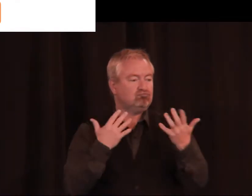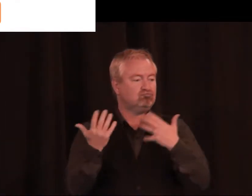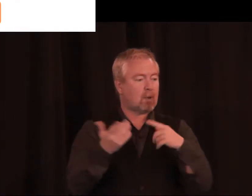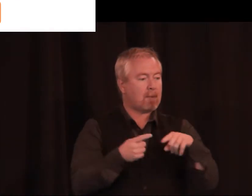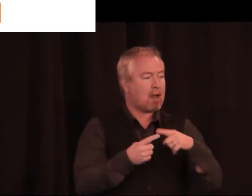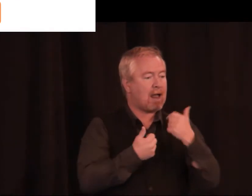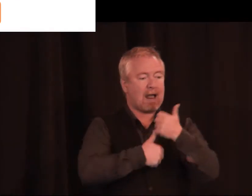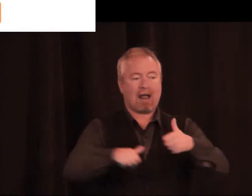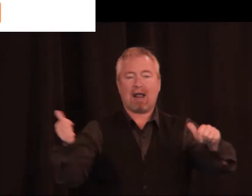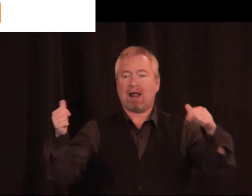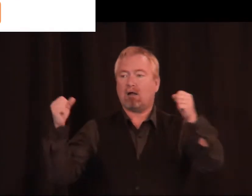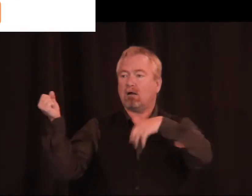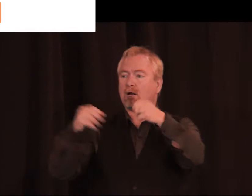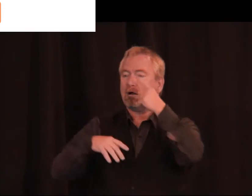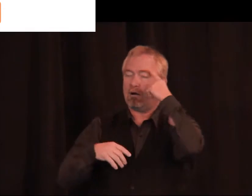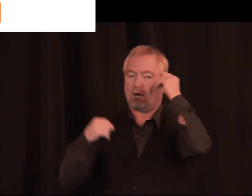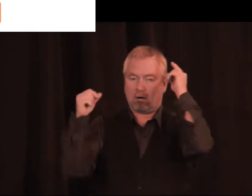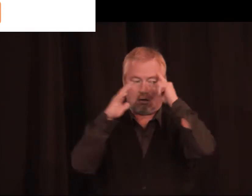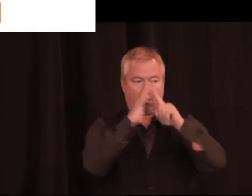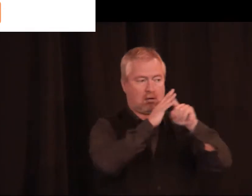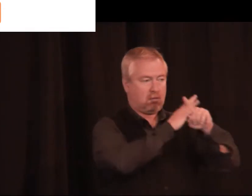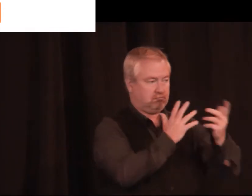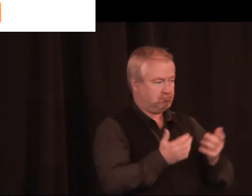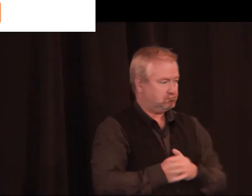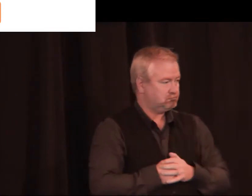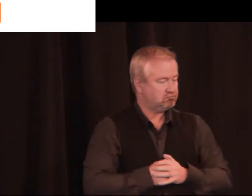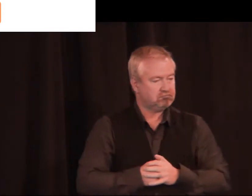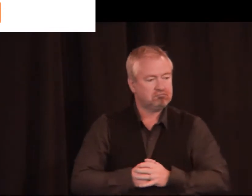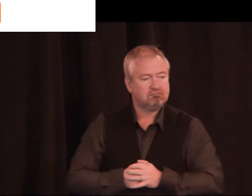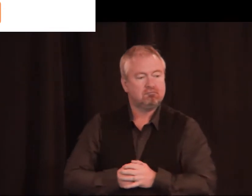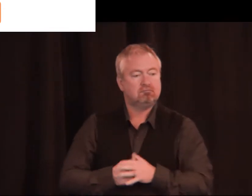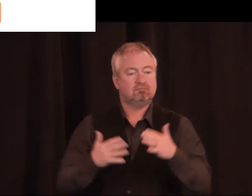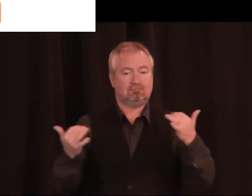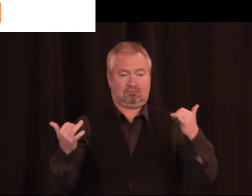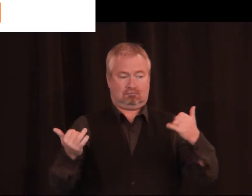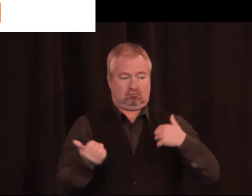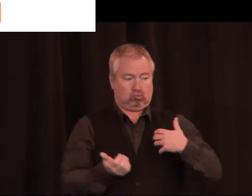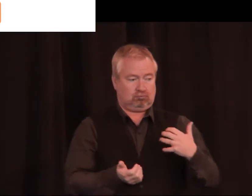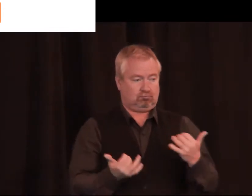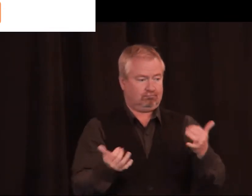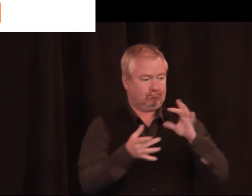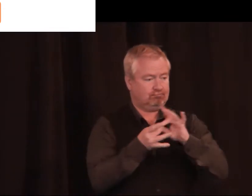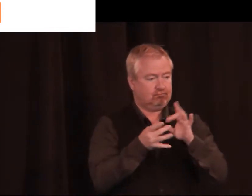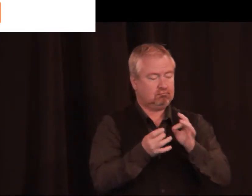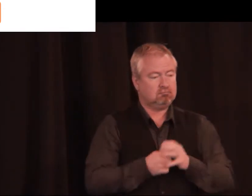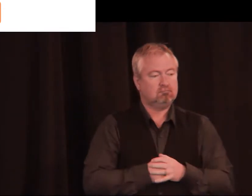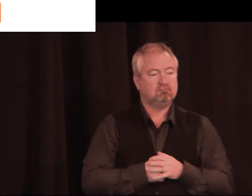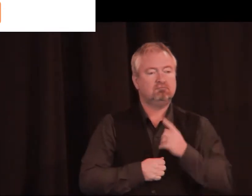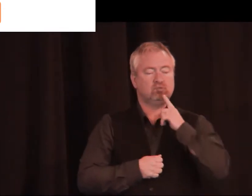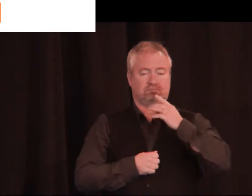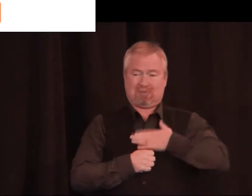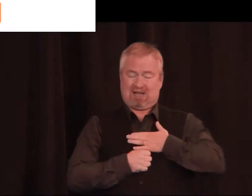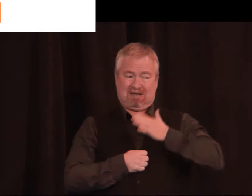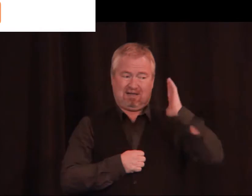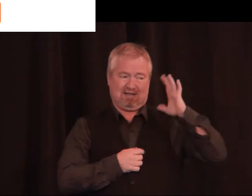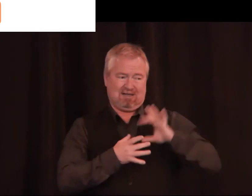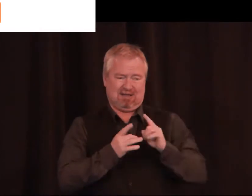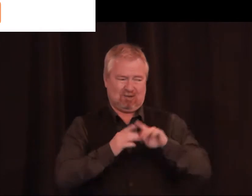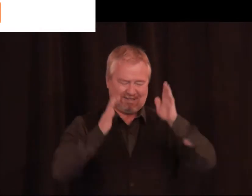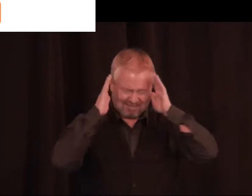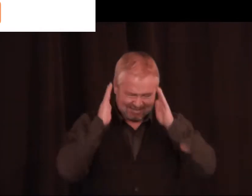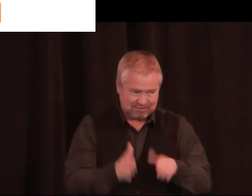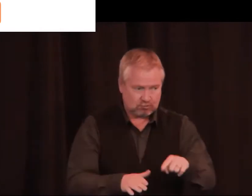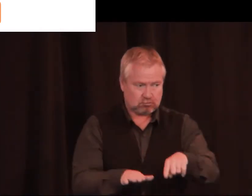So, like I said, this talk today, my talk, is really focused on children who are hard of hearing.